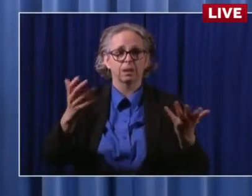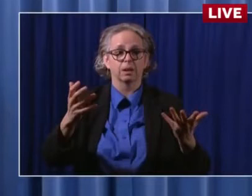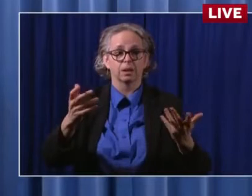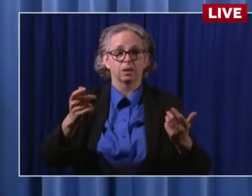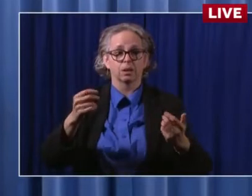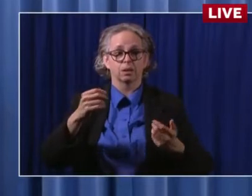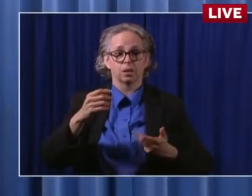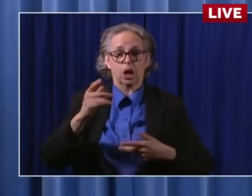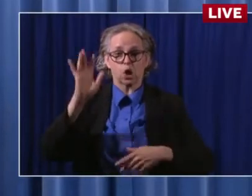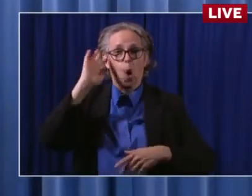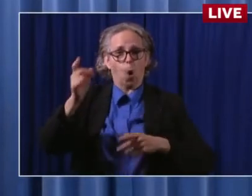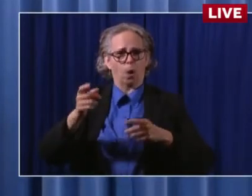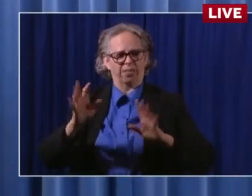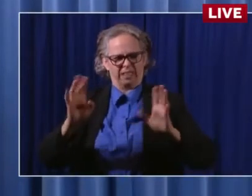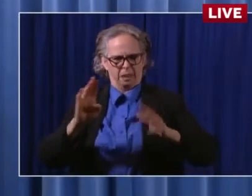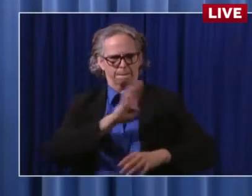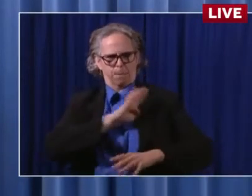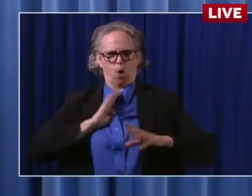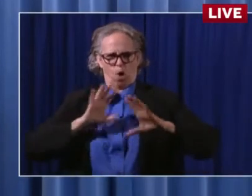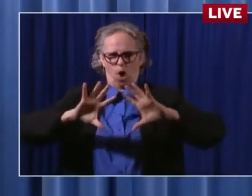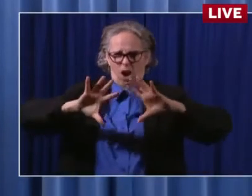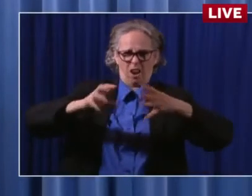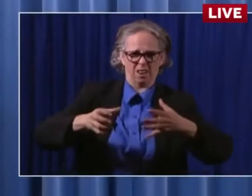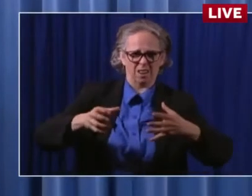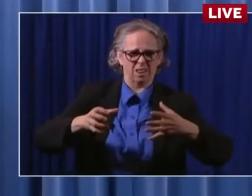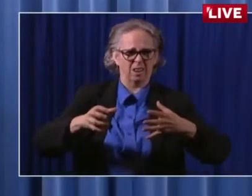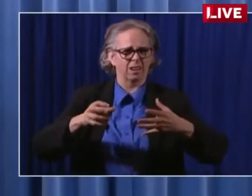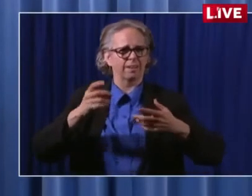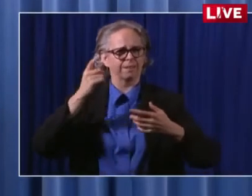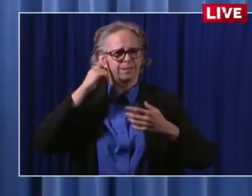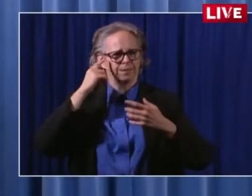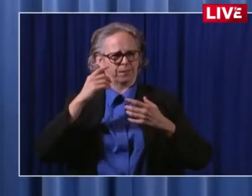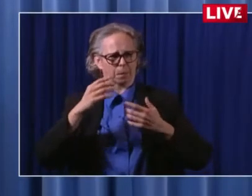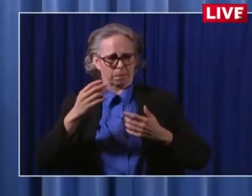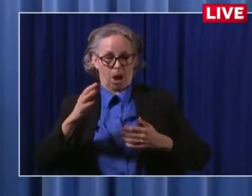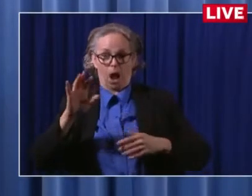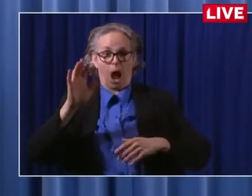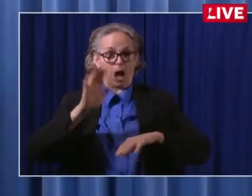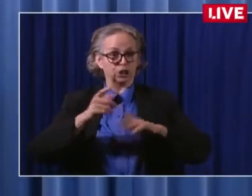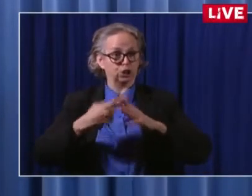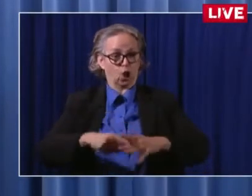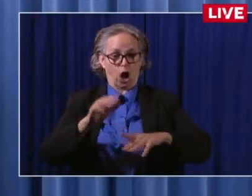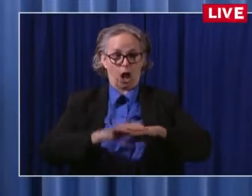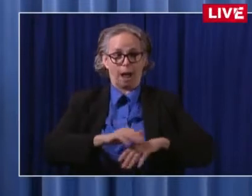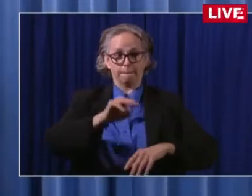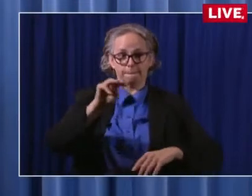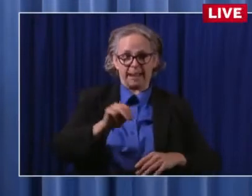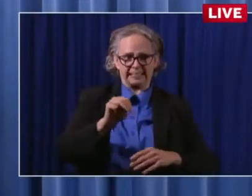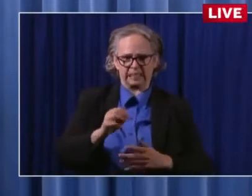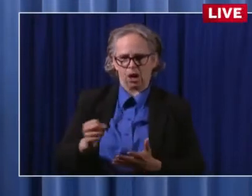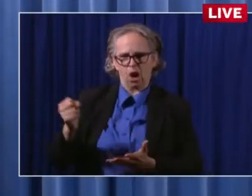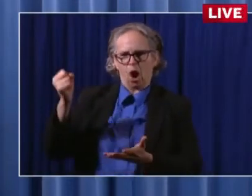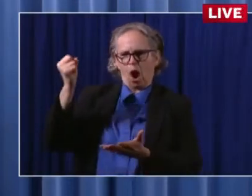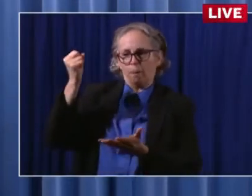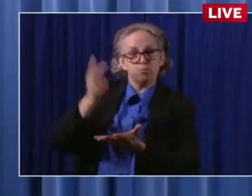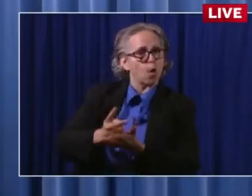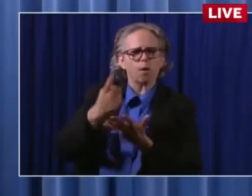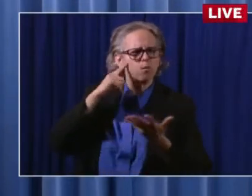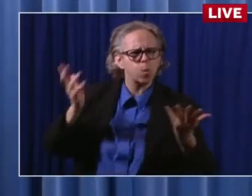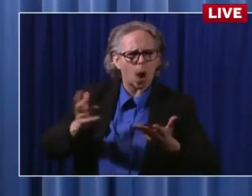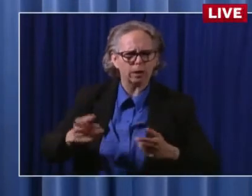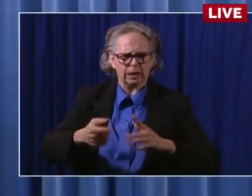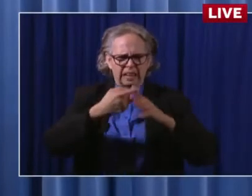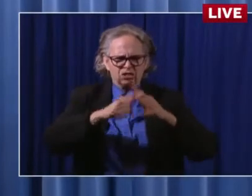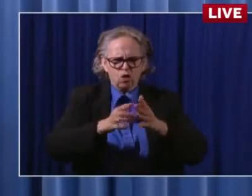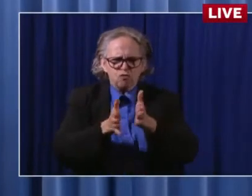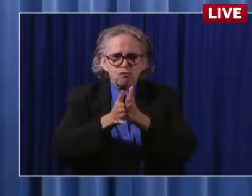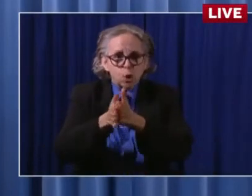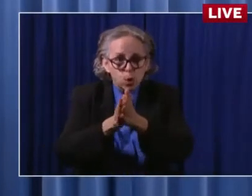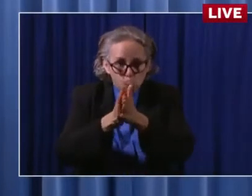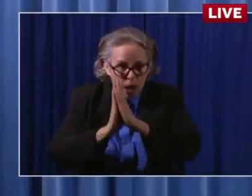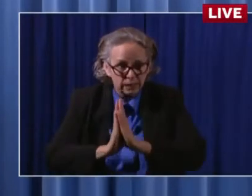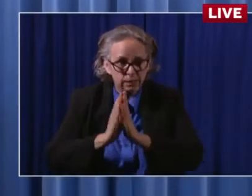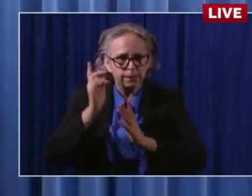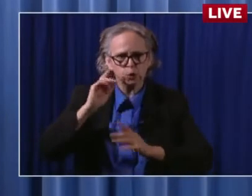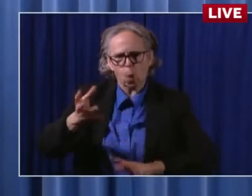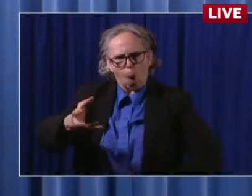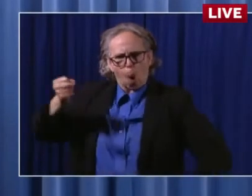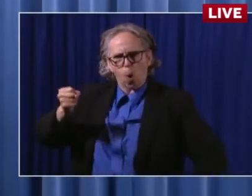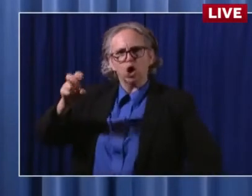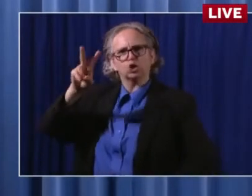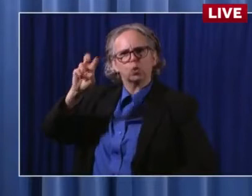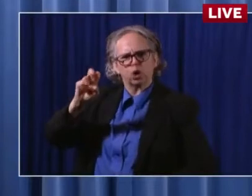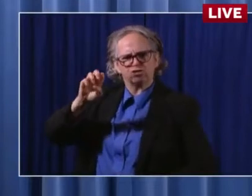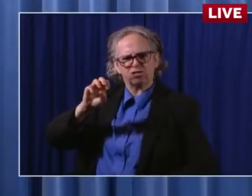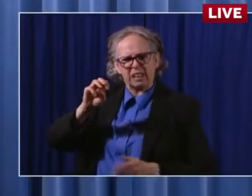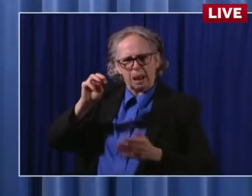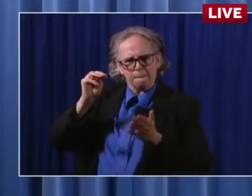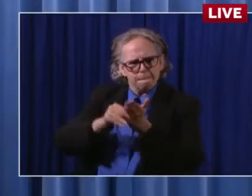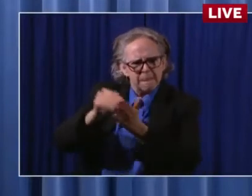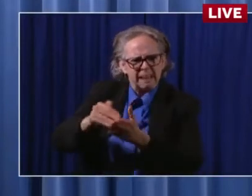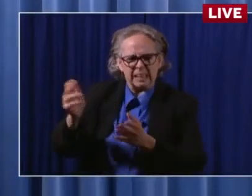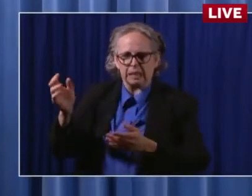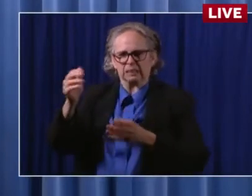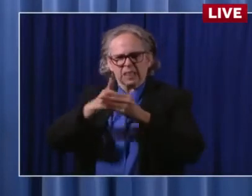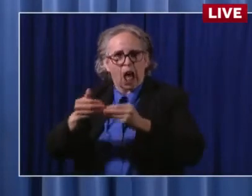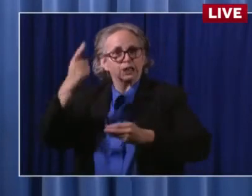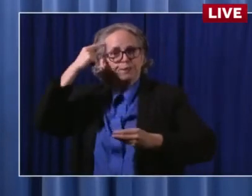TO START THAT, WE ARE REQUESTING THAT THE CONTROLLING BOARD, WHICH IS SCHEDULED TO MEET I BELIEVE ON MONDAY, APPROVE OUR INITIAL REQUEST ON MONDAY TO ALLOCATE $200 MILLION FOR HIGHER